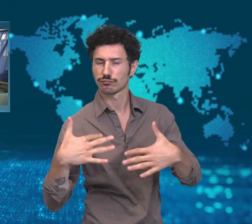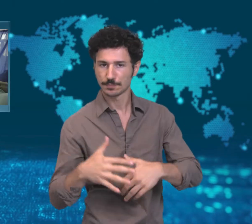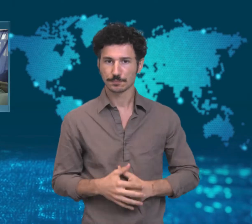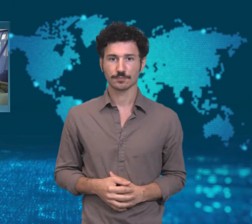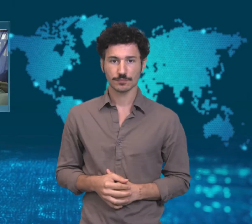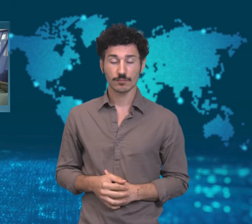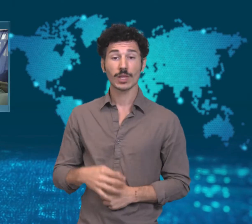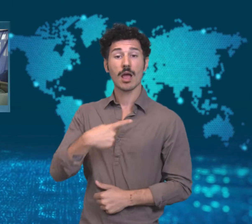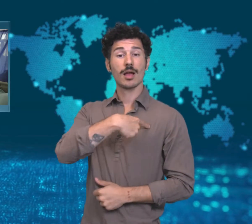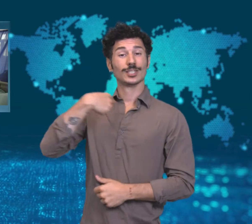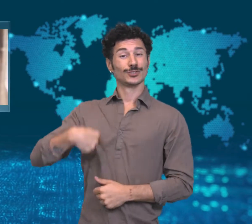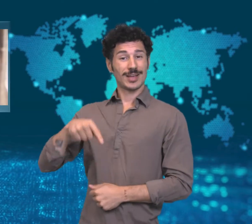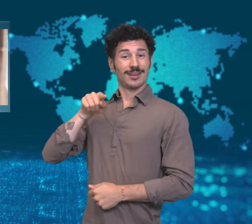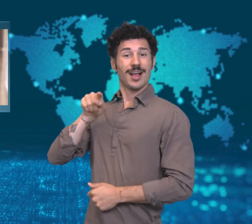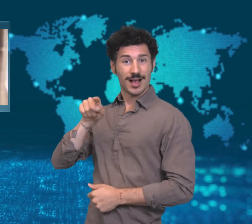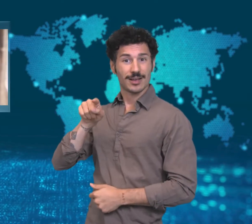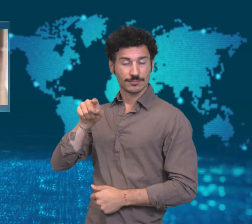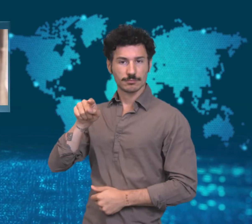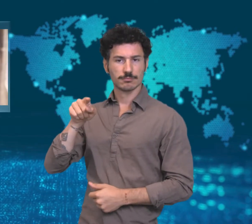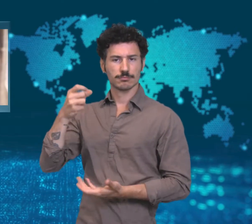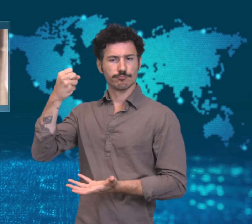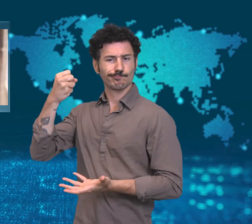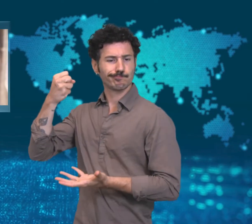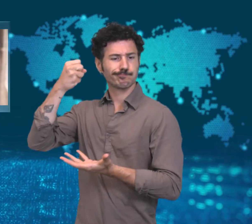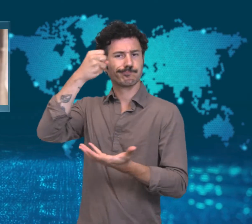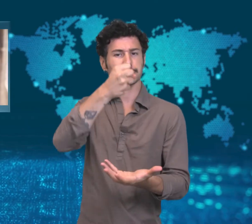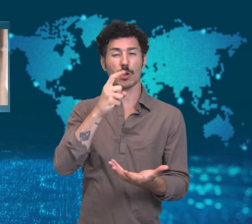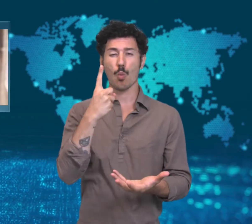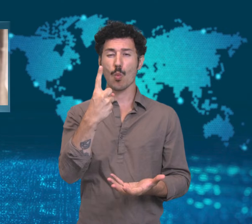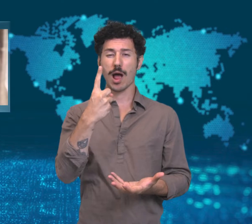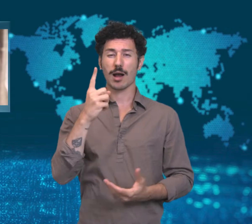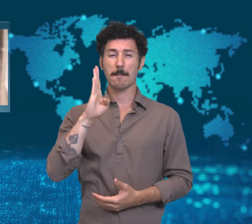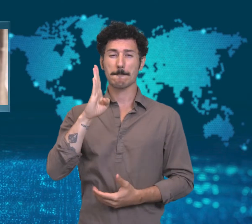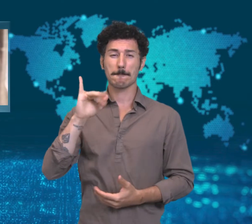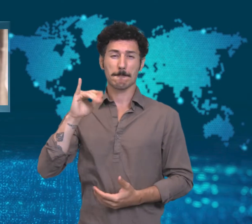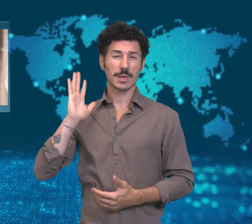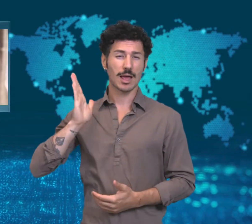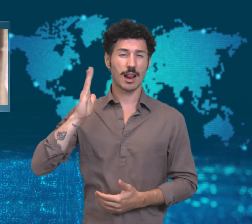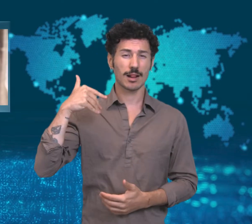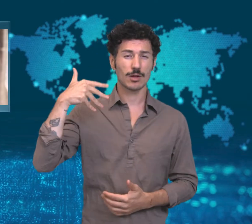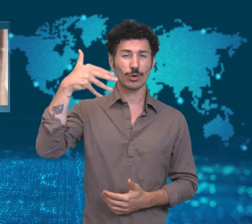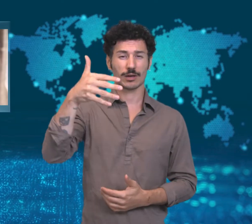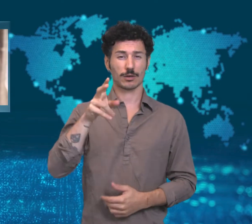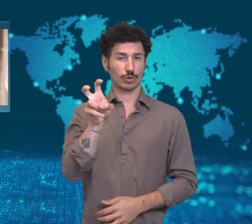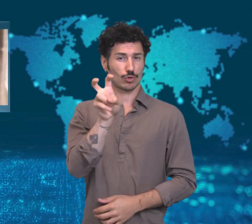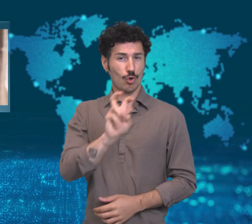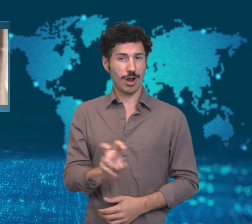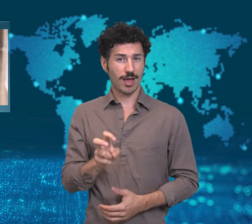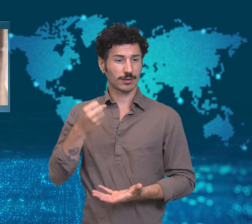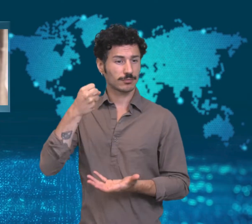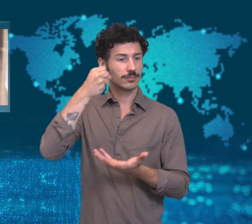so the country’s healthcare capacity is facing pressure.